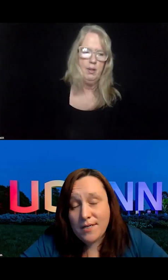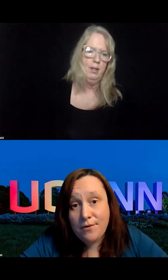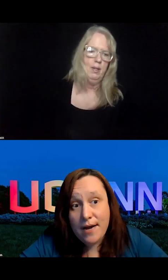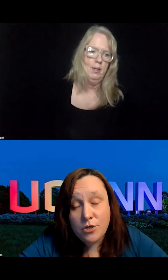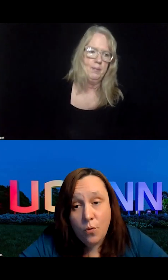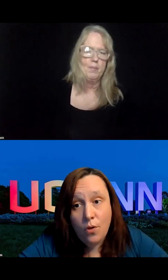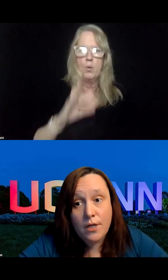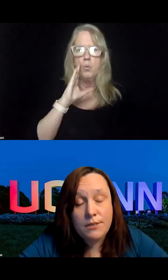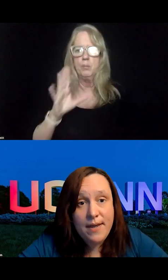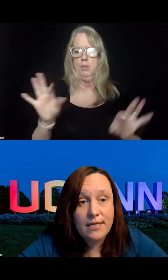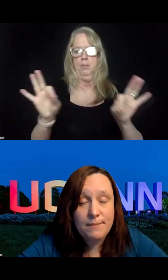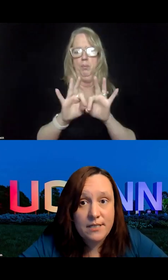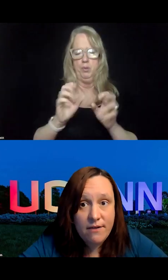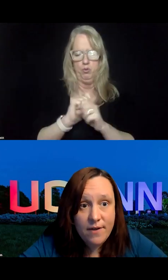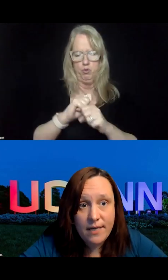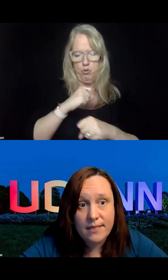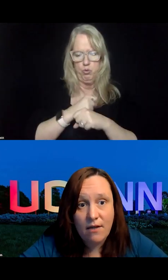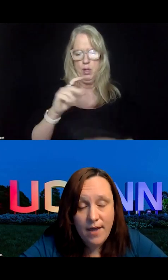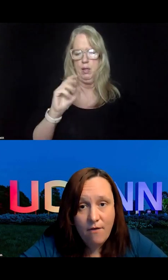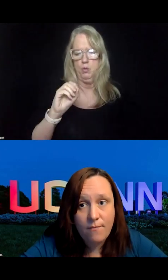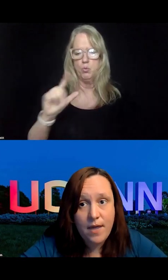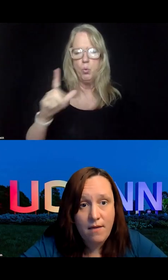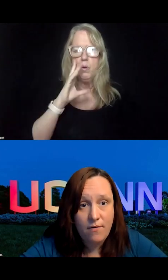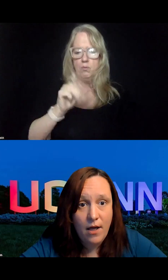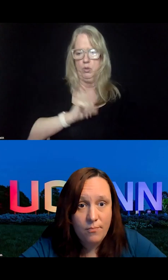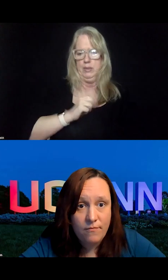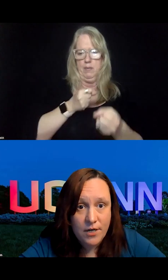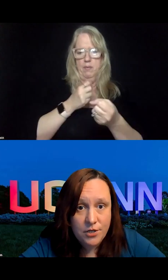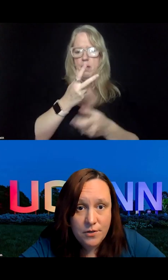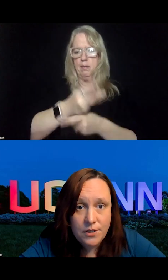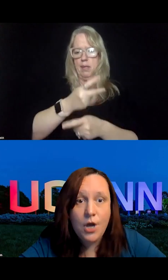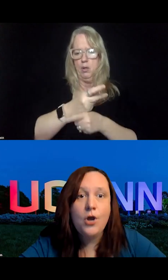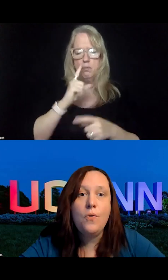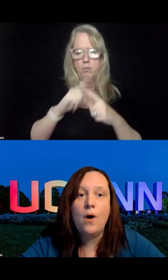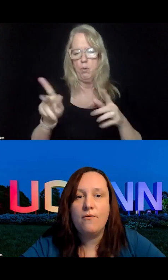IMPORTANT TO CREATE A TOOL SPEAKING SPECIFICALLY TO SELF CARE FOR BEHAVIORAL HEALTH PROFESSIONALS WHO ARE